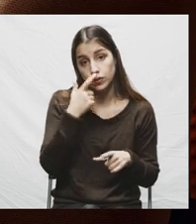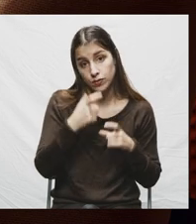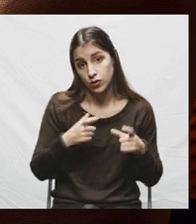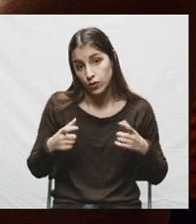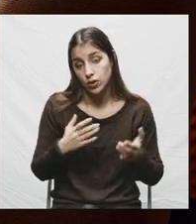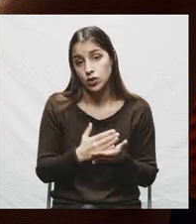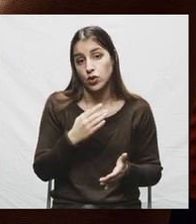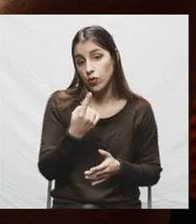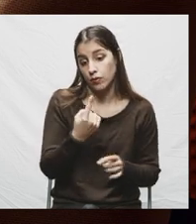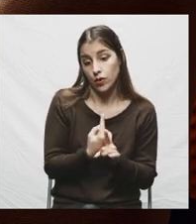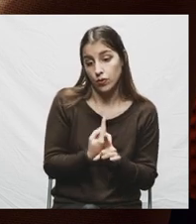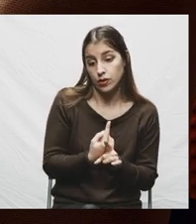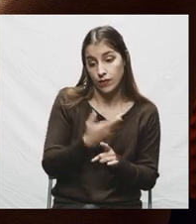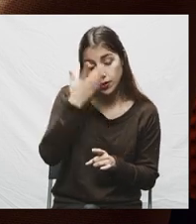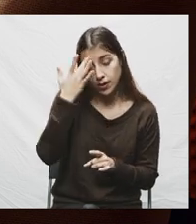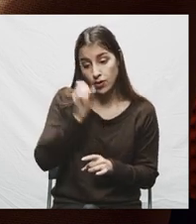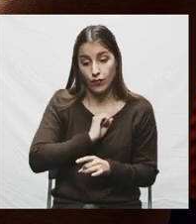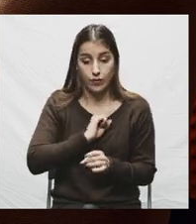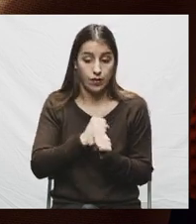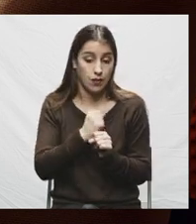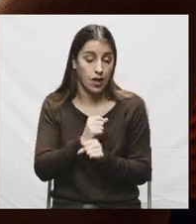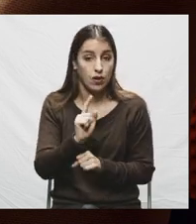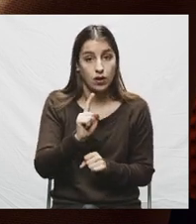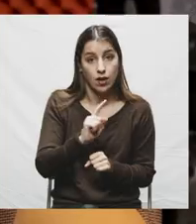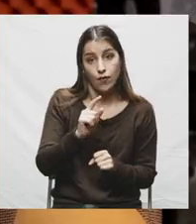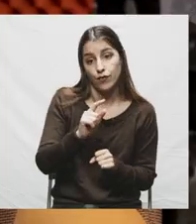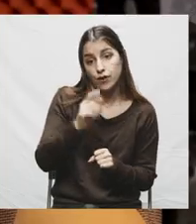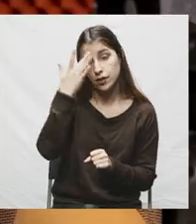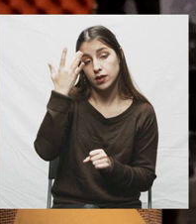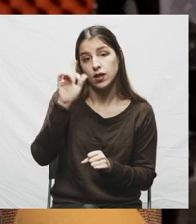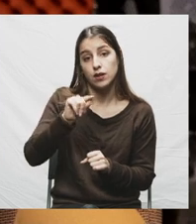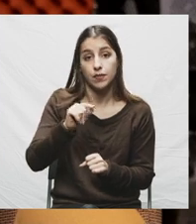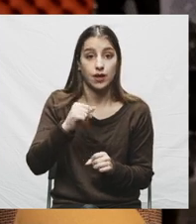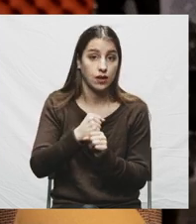not being something to simplify only my work, but also the work of others.